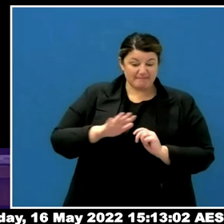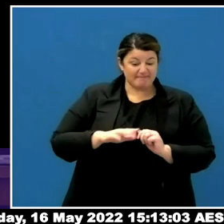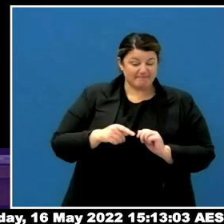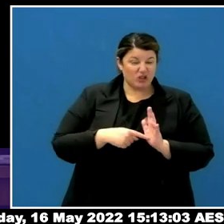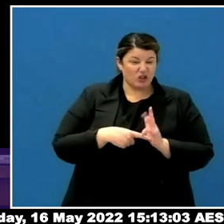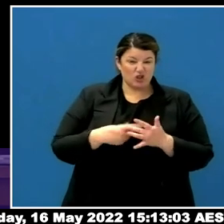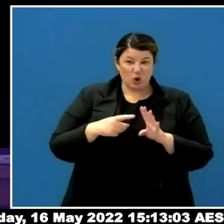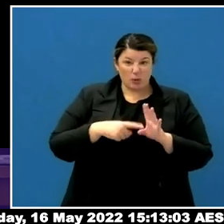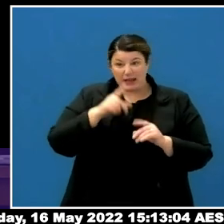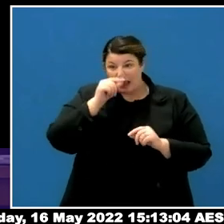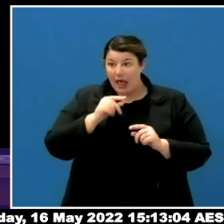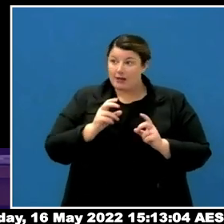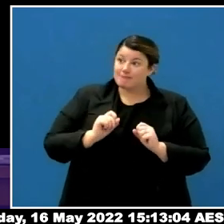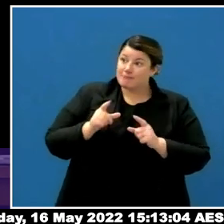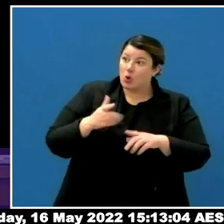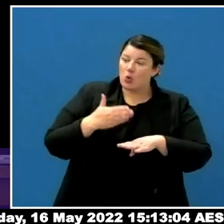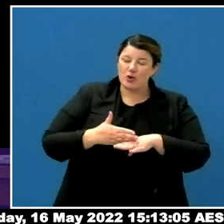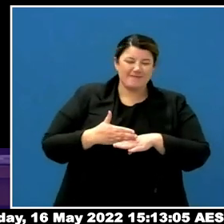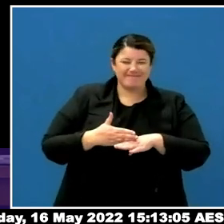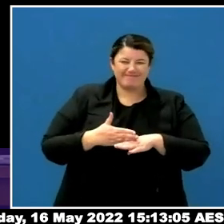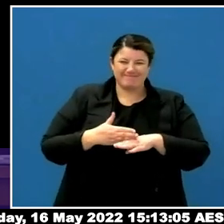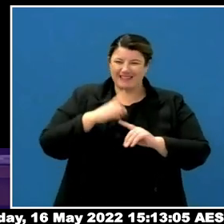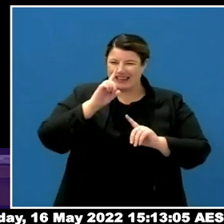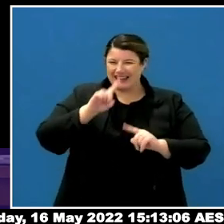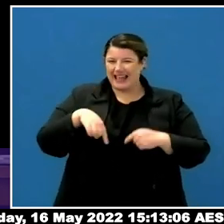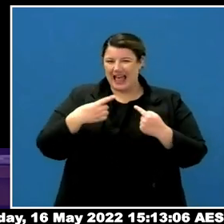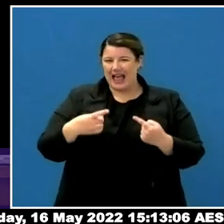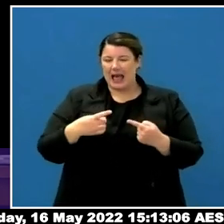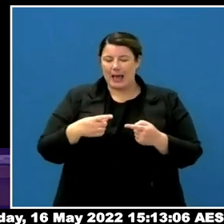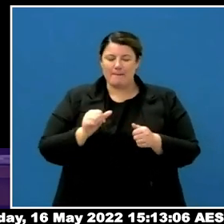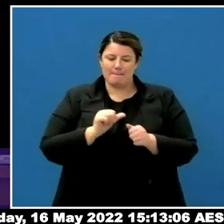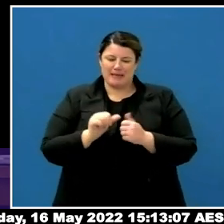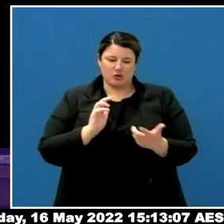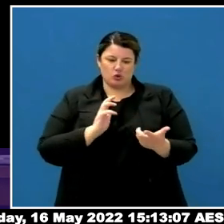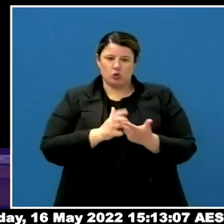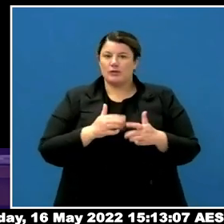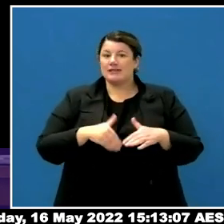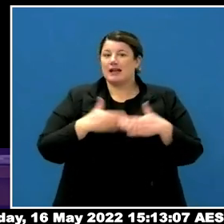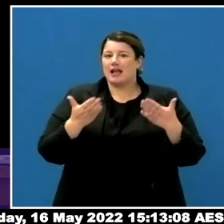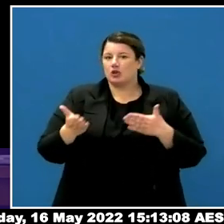he would be best suited for a day program, so that was what we were looking for. Yes.